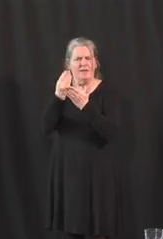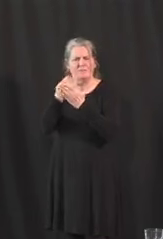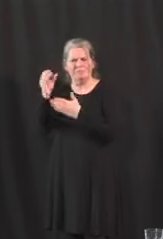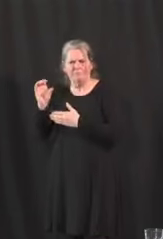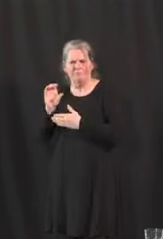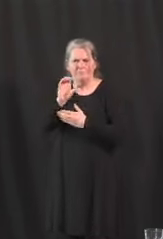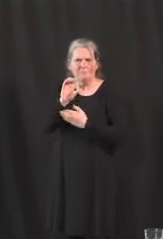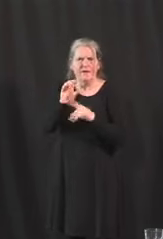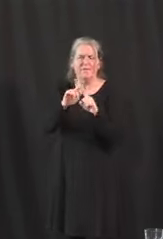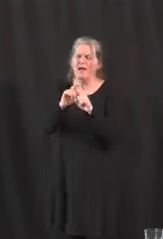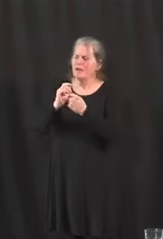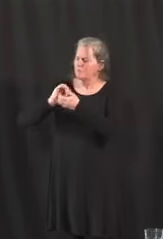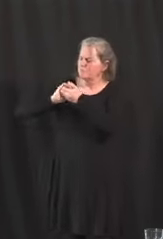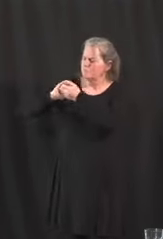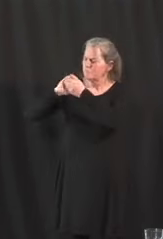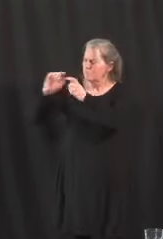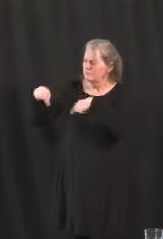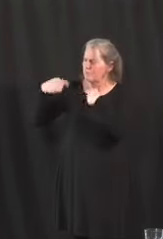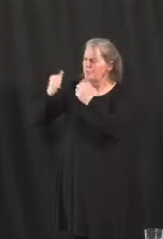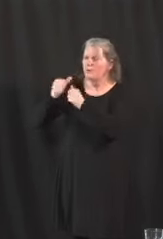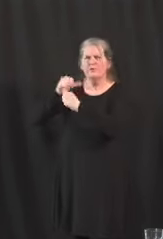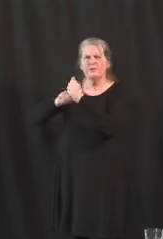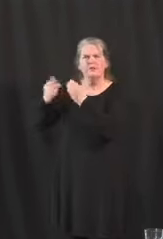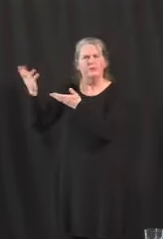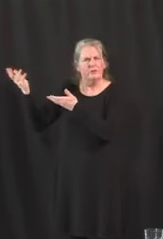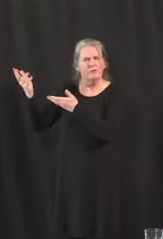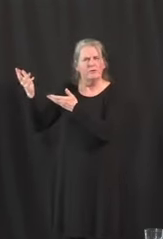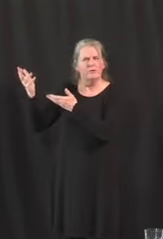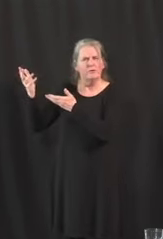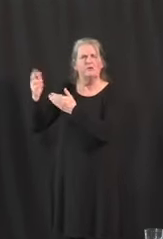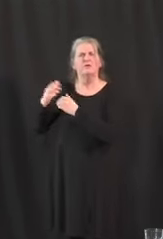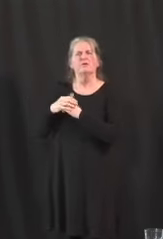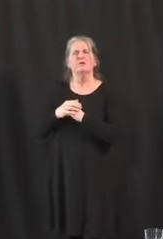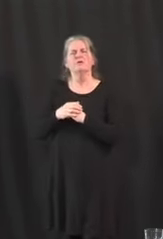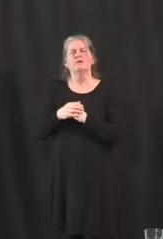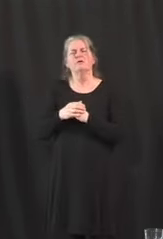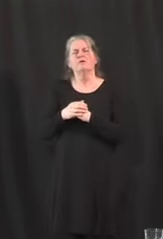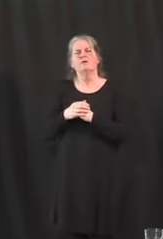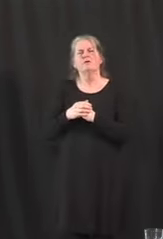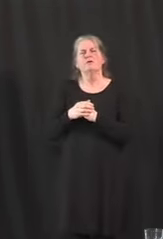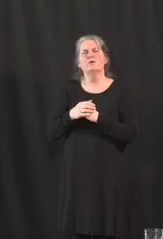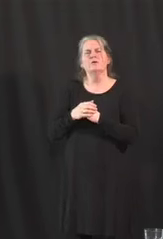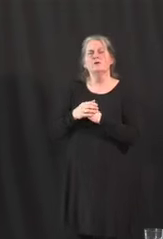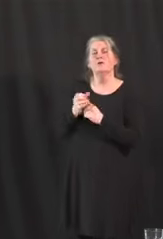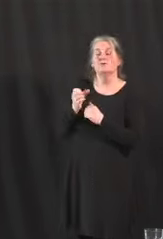NATURE THAT WE DO HAVE AND MAKING SURE AS THE LOCAL REGIONAL GOVERNMENTS WHO REALLY